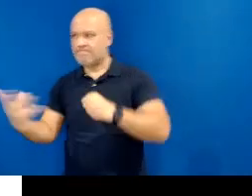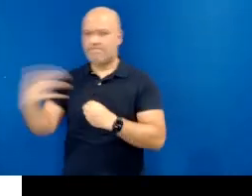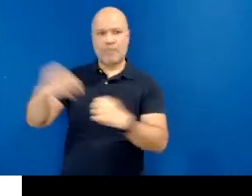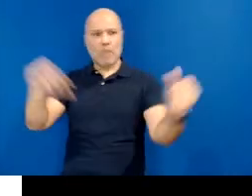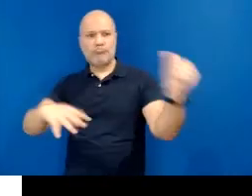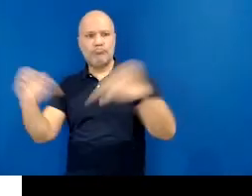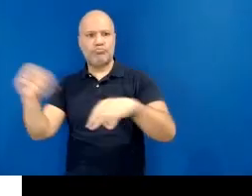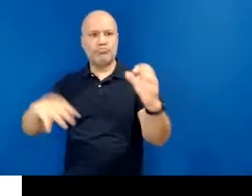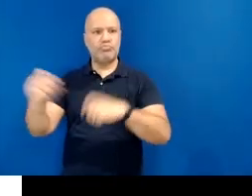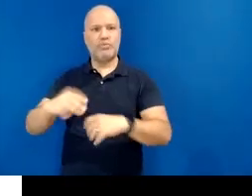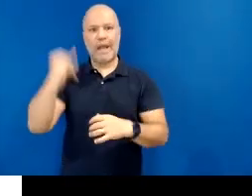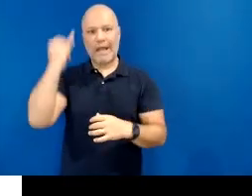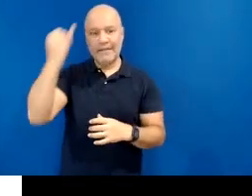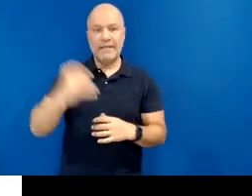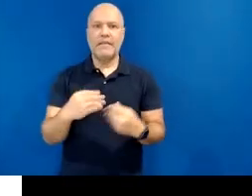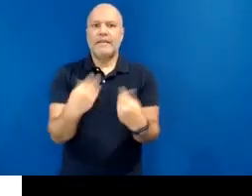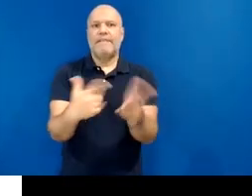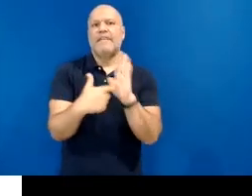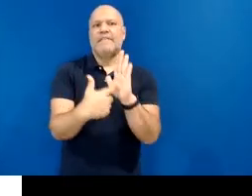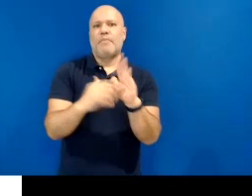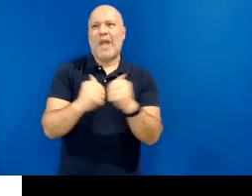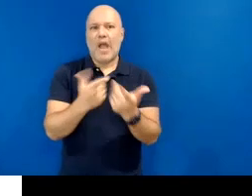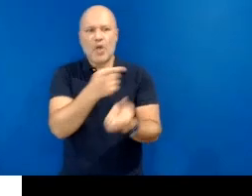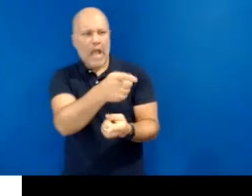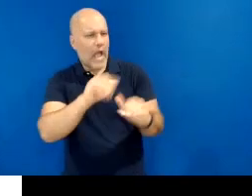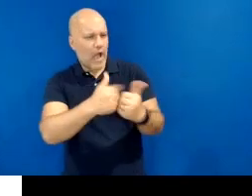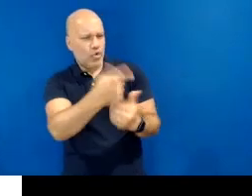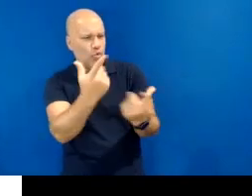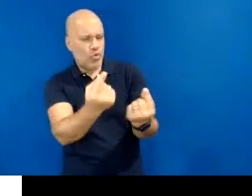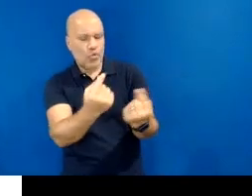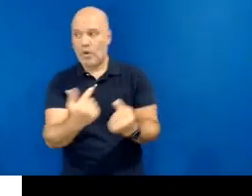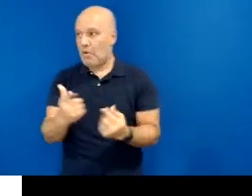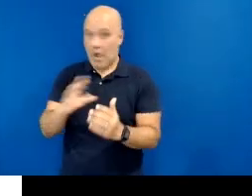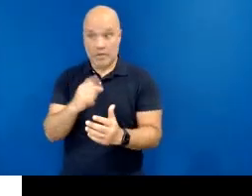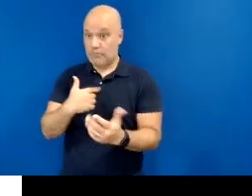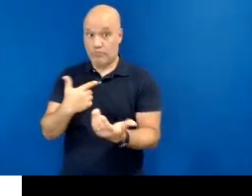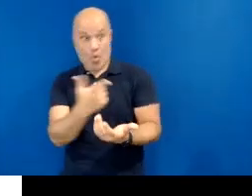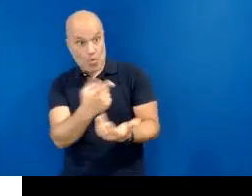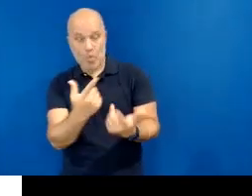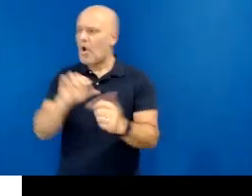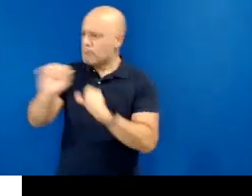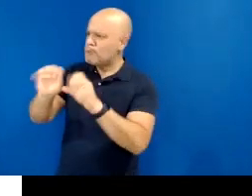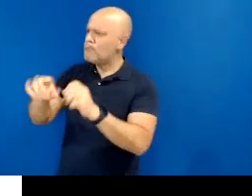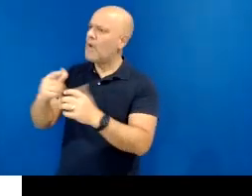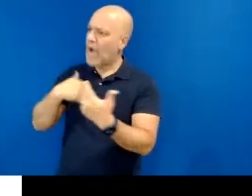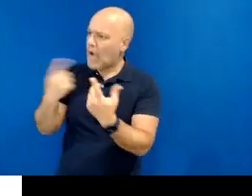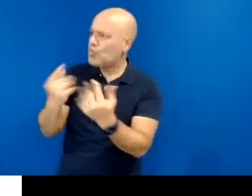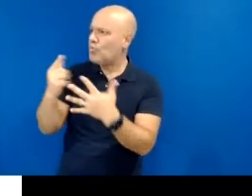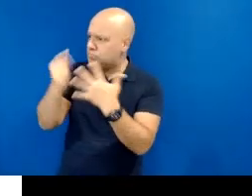Check with each other about examples. So I like that fourth one. I think I know sometimes we don't have enough time as faculty